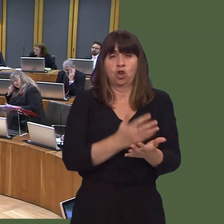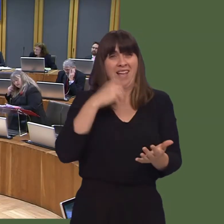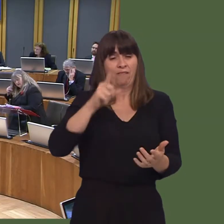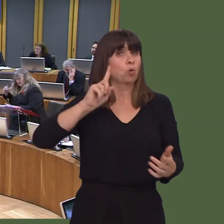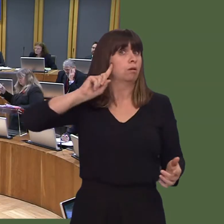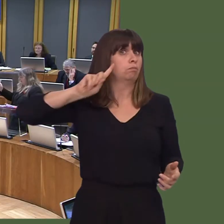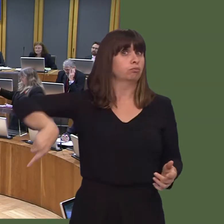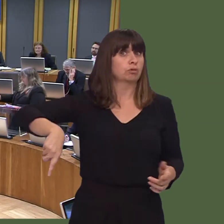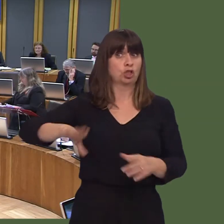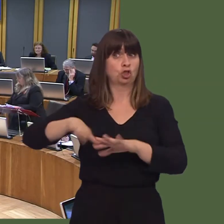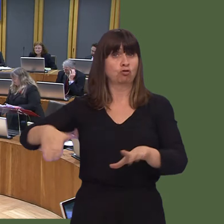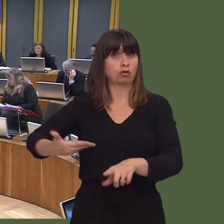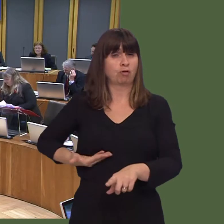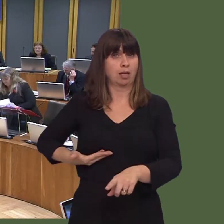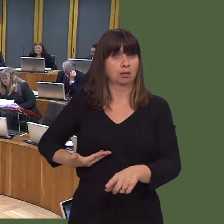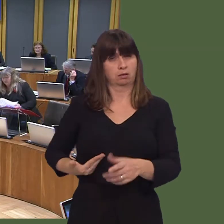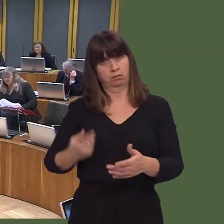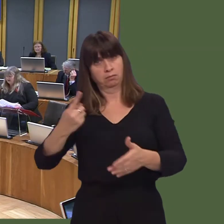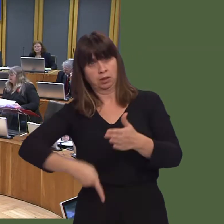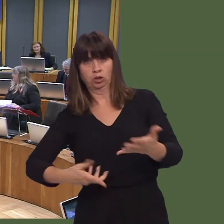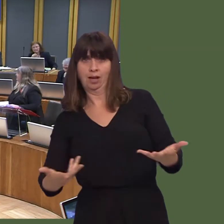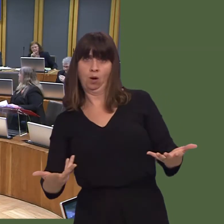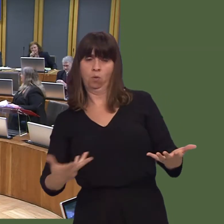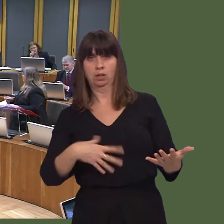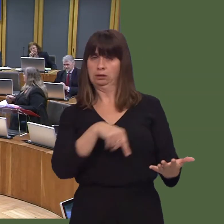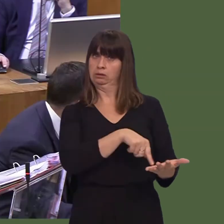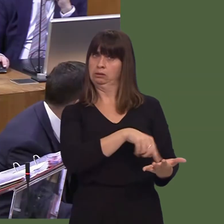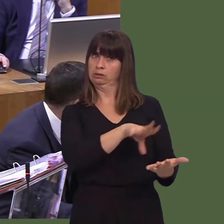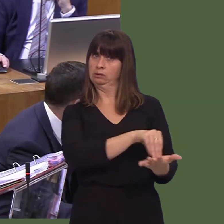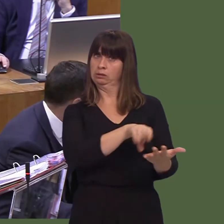Julie James AM: Yes, it's a very interesting point, and in conversation with Helen Mary